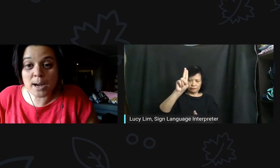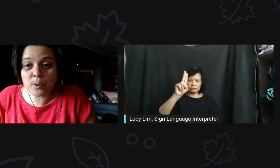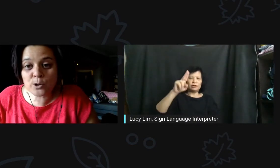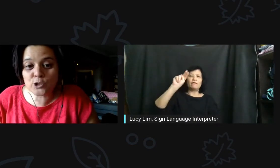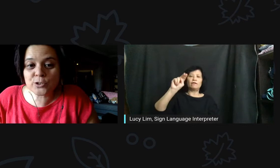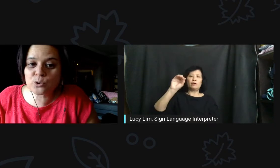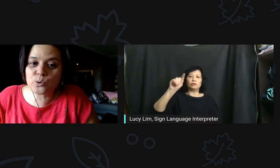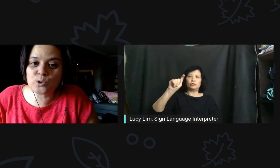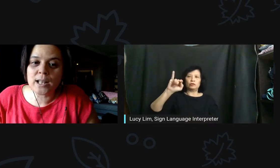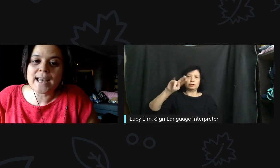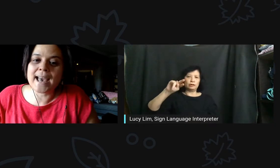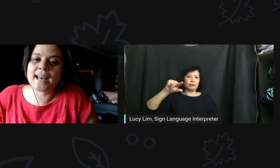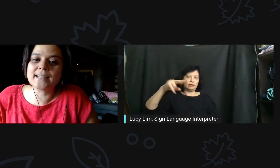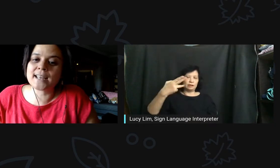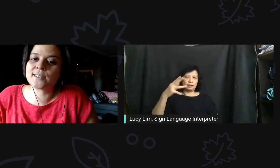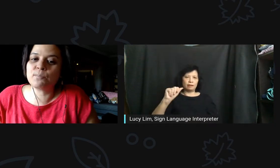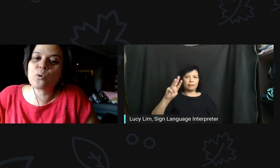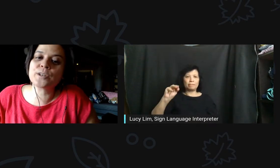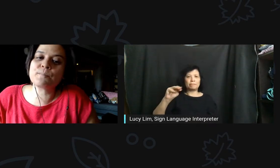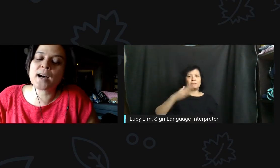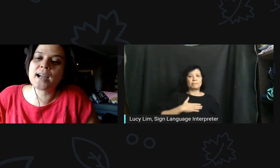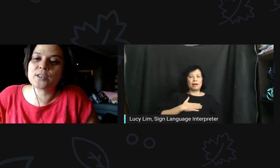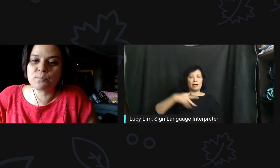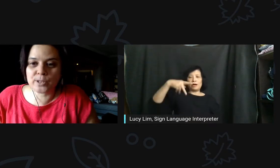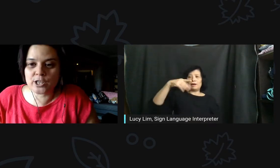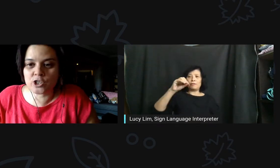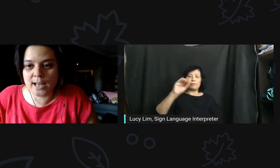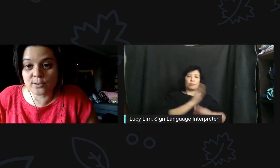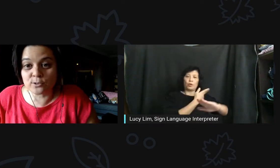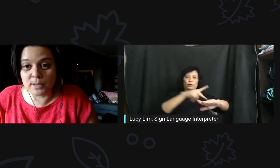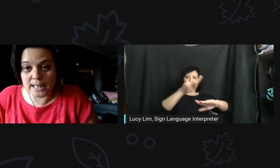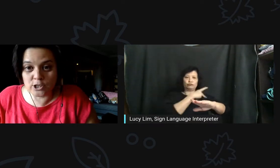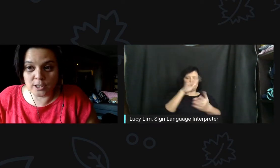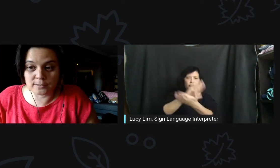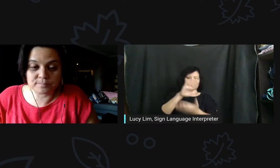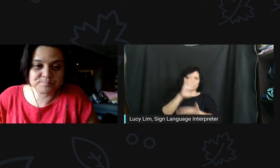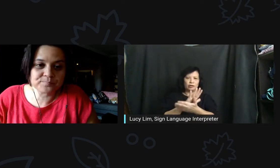My Poety School and supported by the British Council Malaysia.